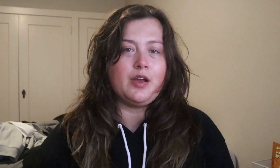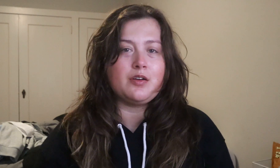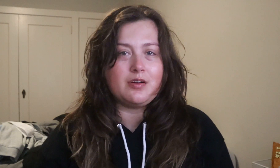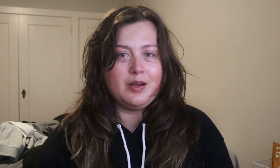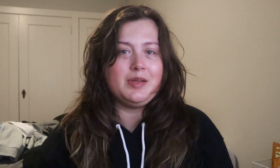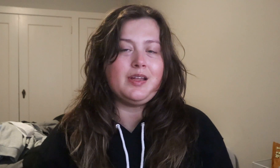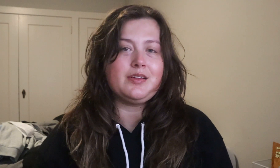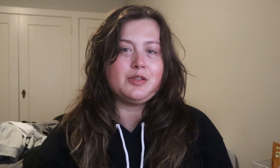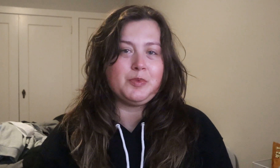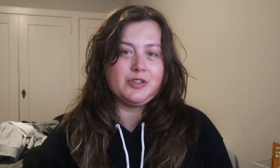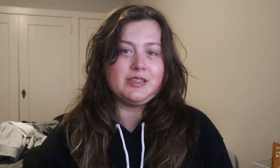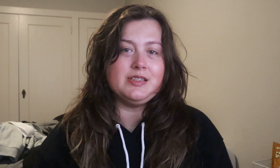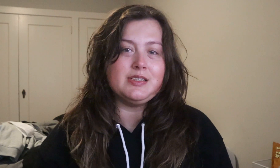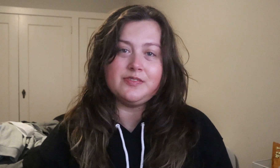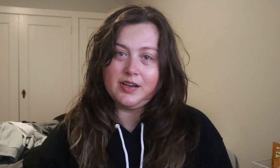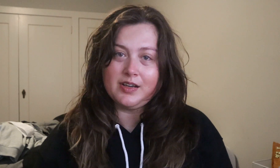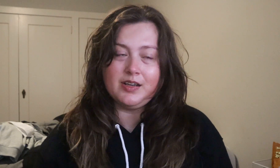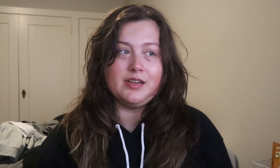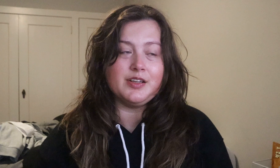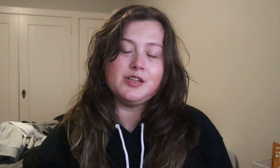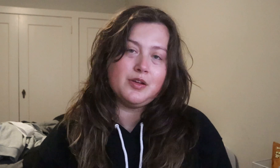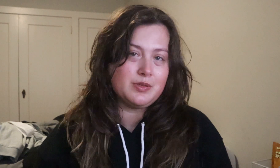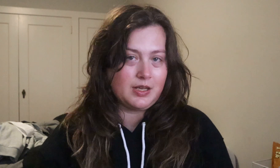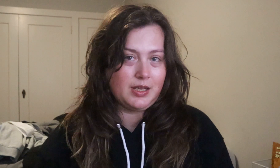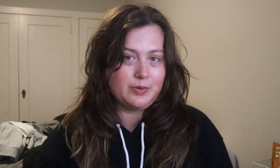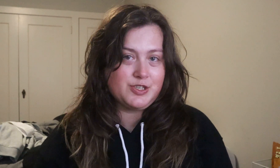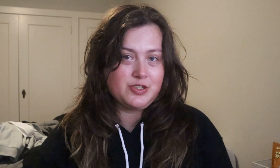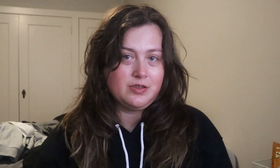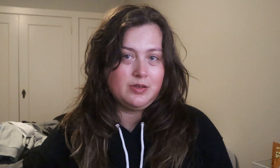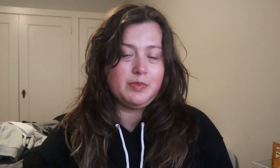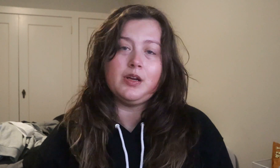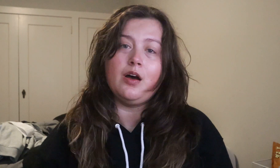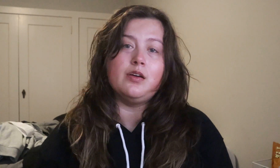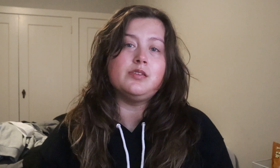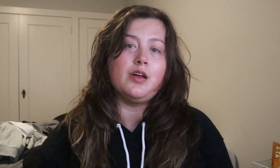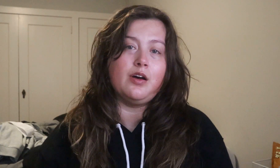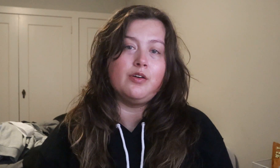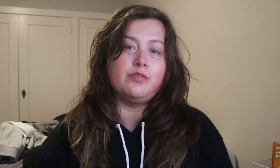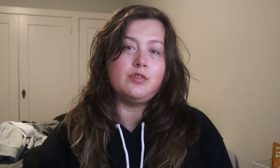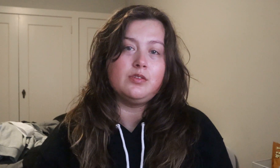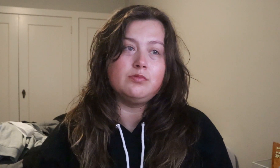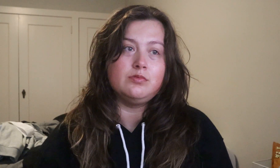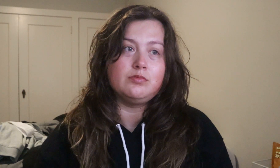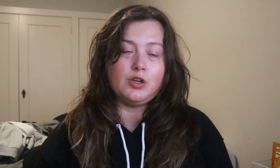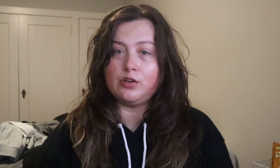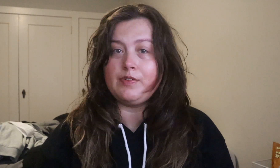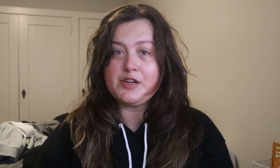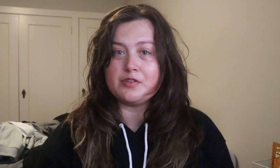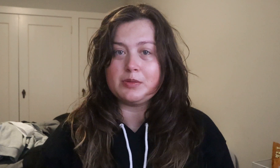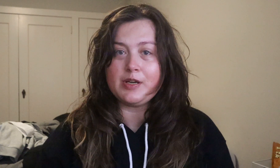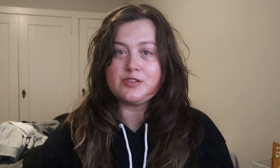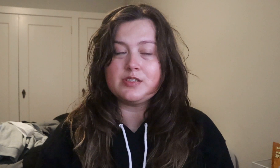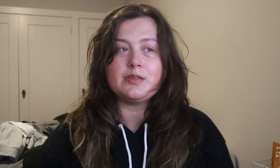They are claiming that this person is fake and doesn't know sign language because of her facial expressions.